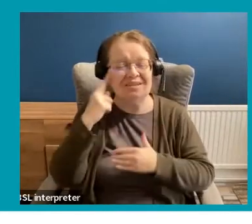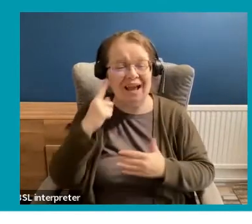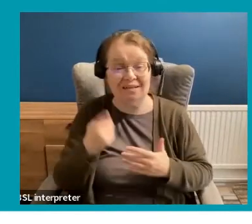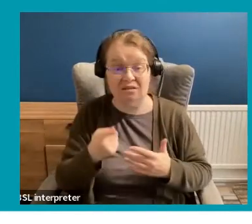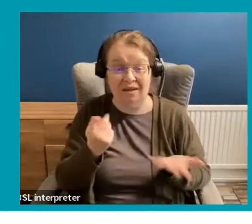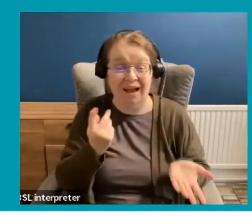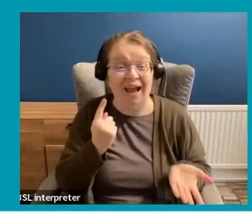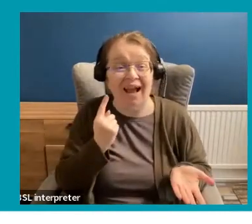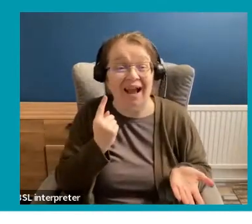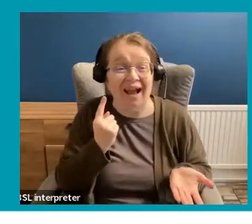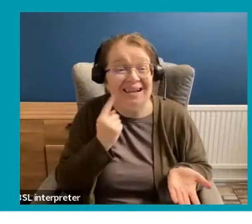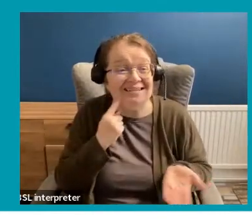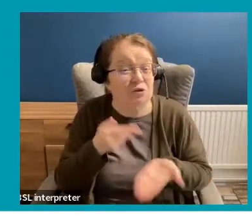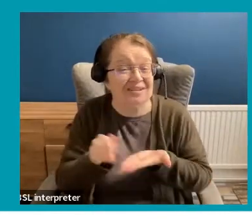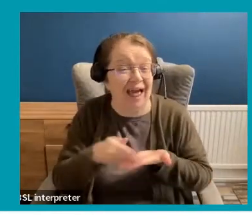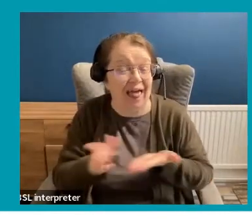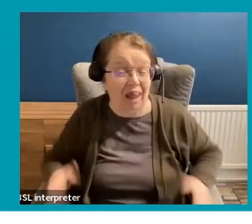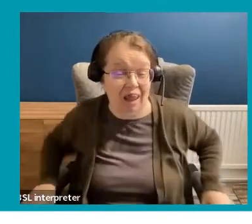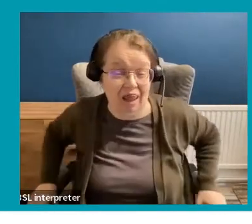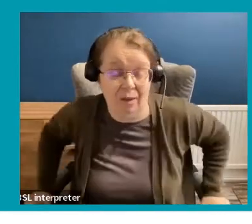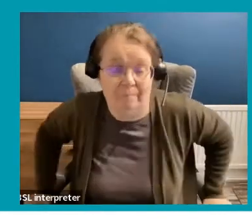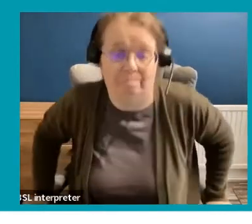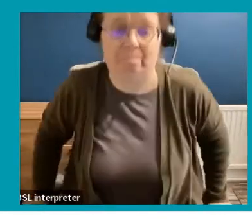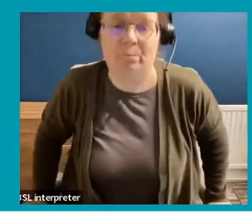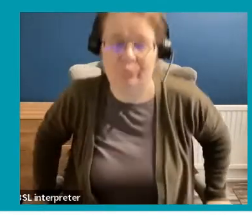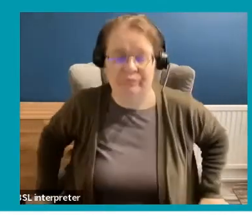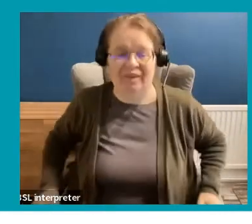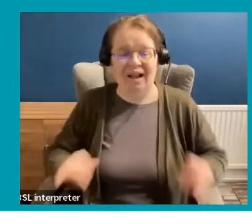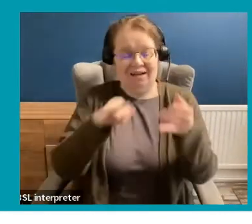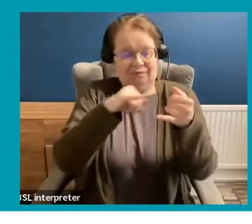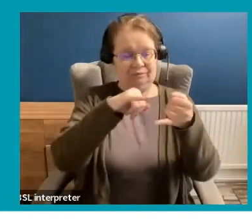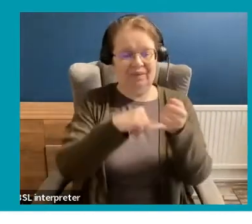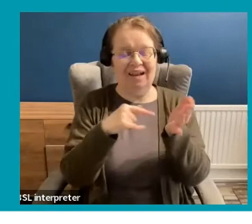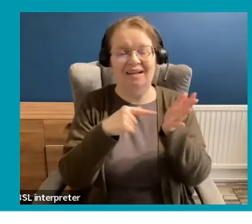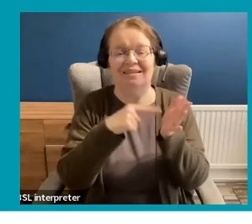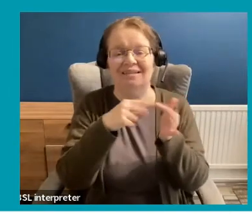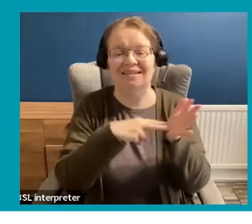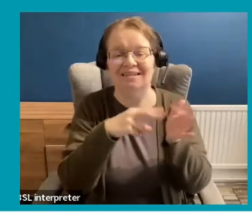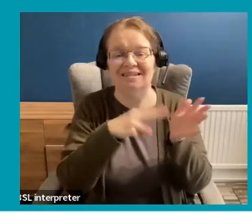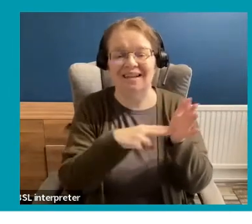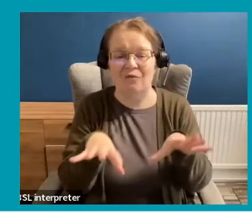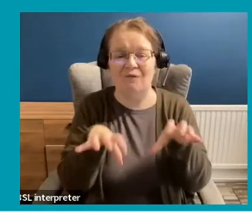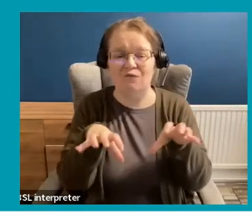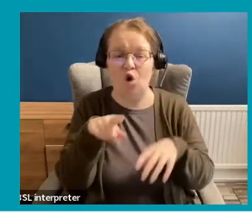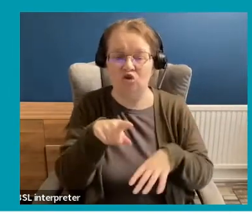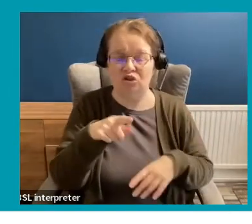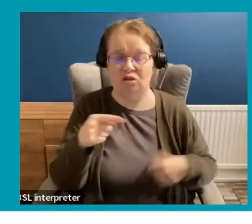Stephen Frost was head of DNI choice.